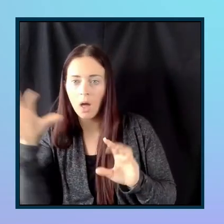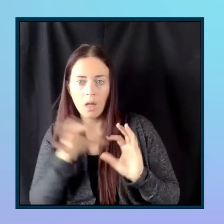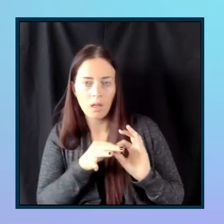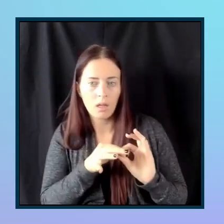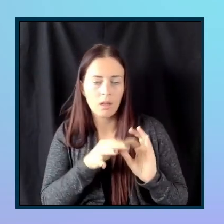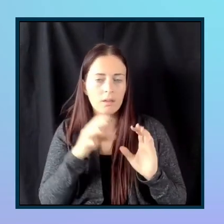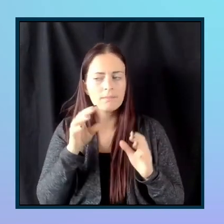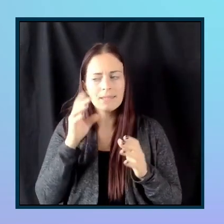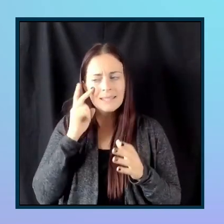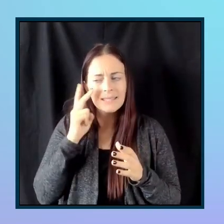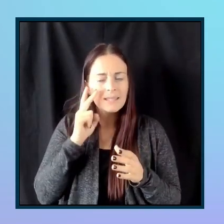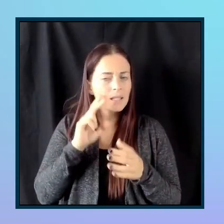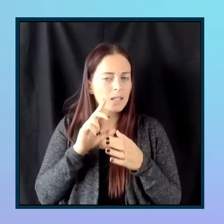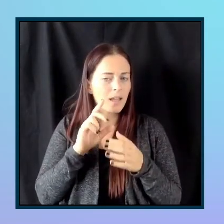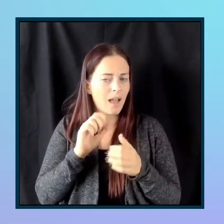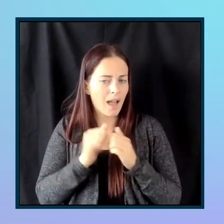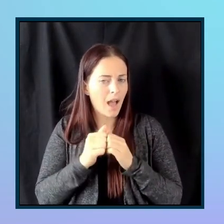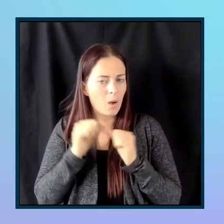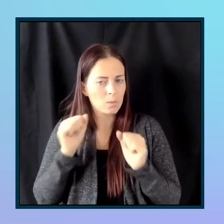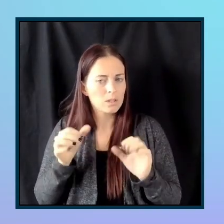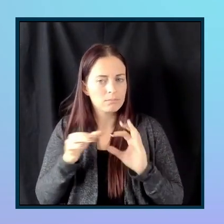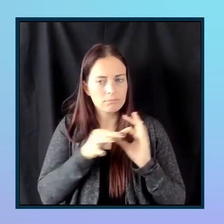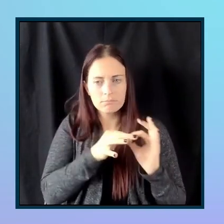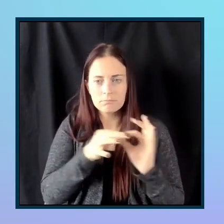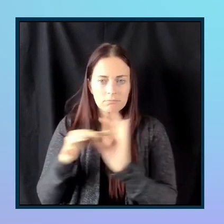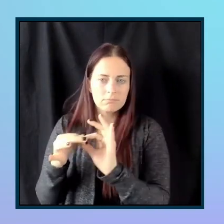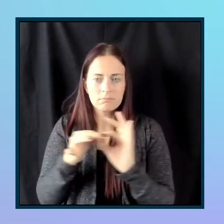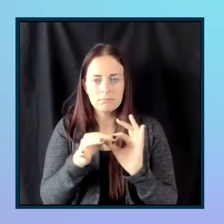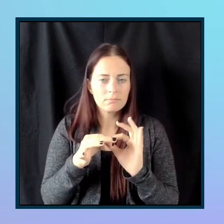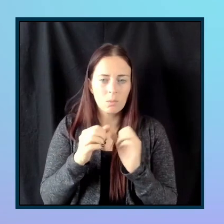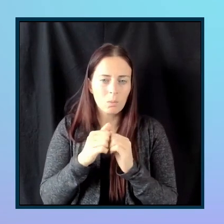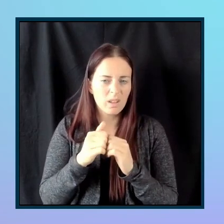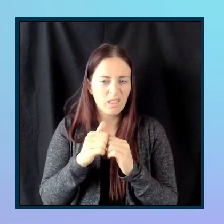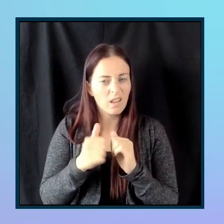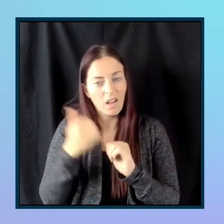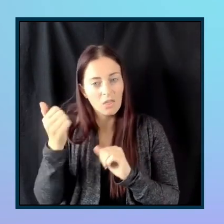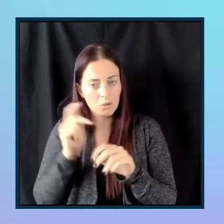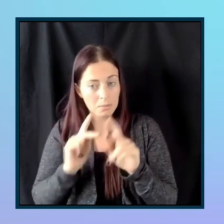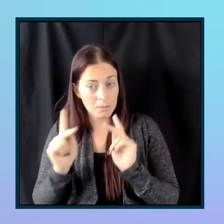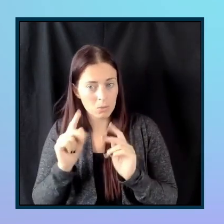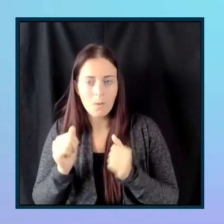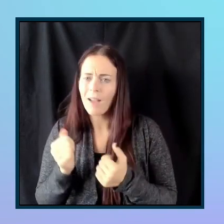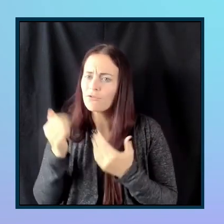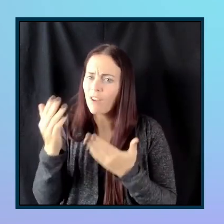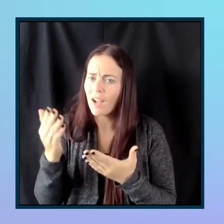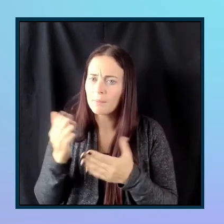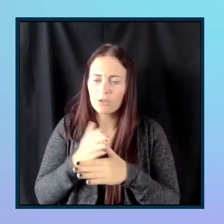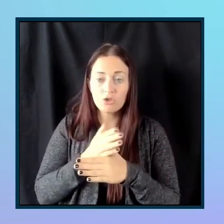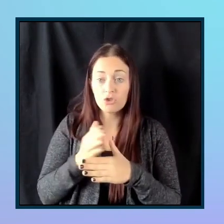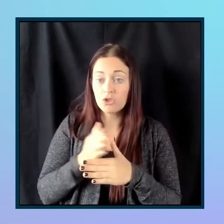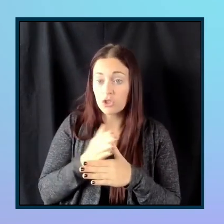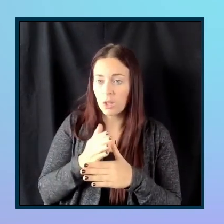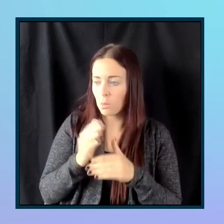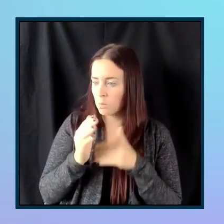and see who they can connect you with. So I just recommend share what you want, make that vocal,